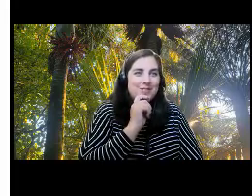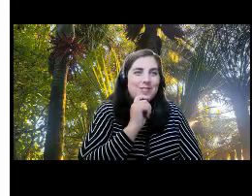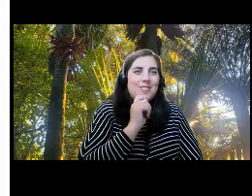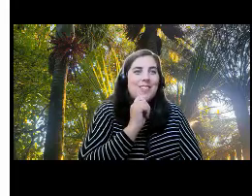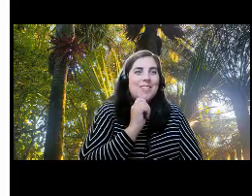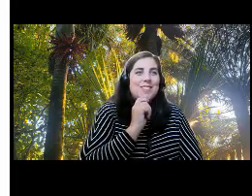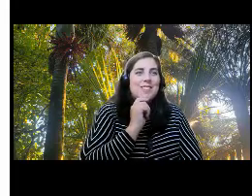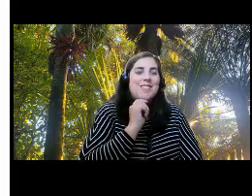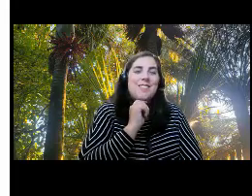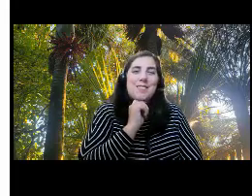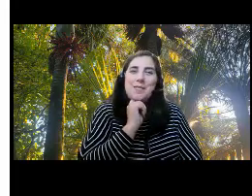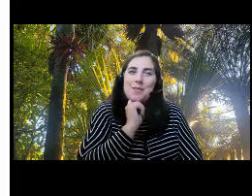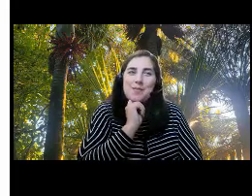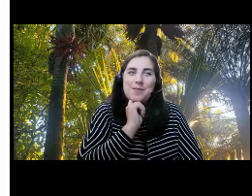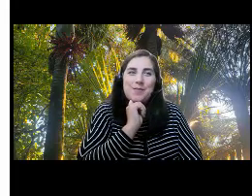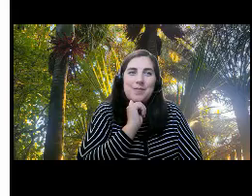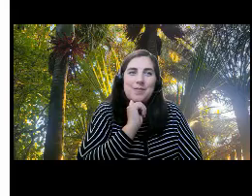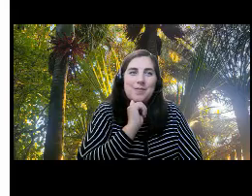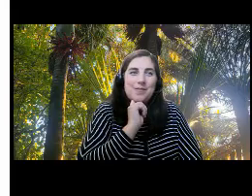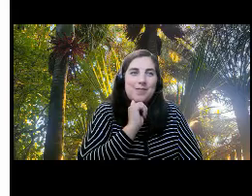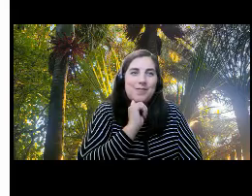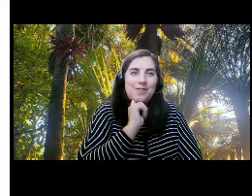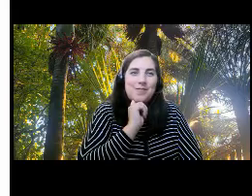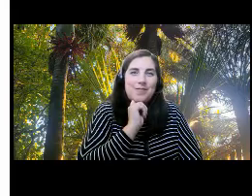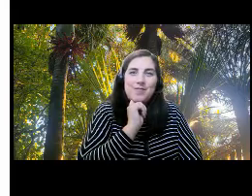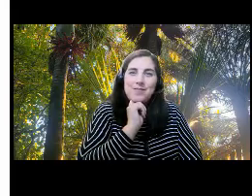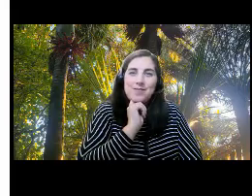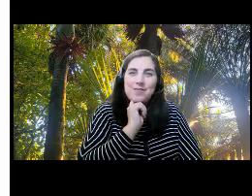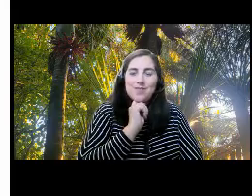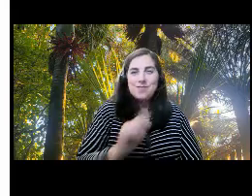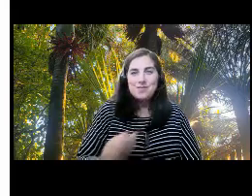And I'm only aware of like biodiversity funds.